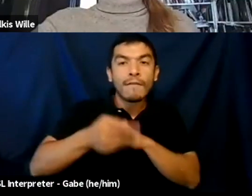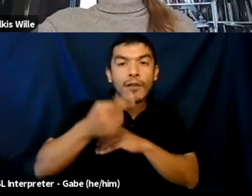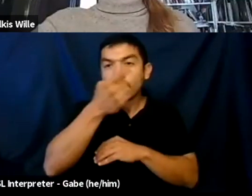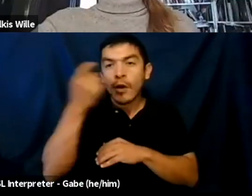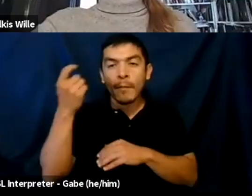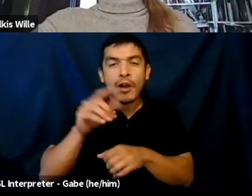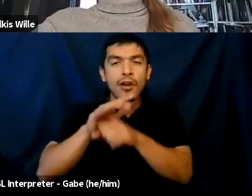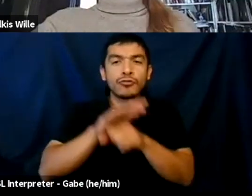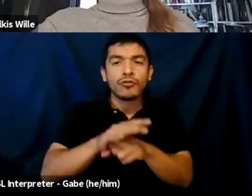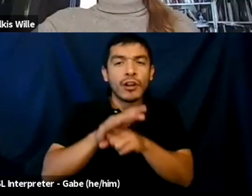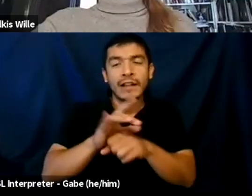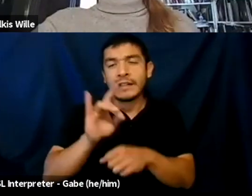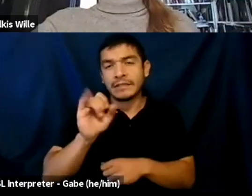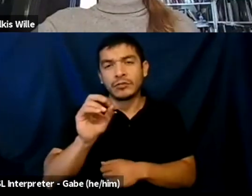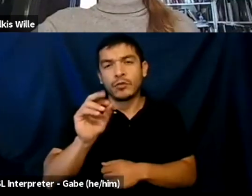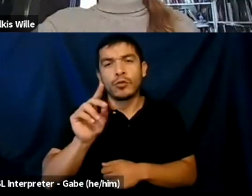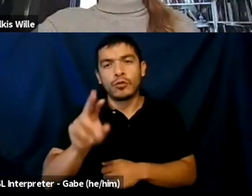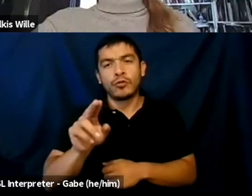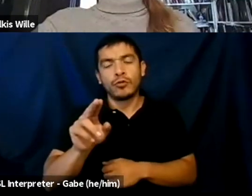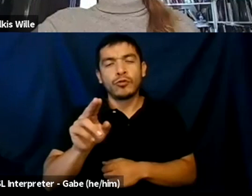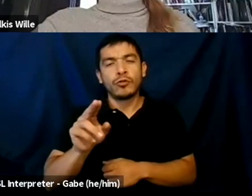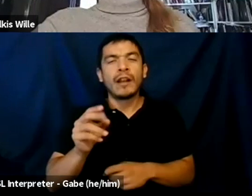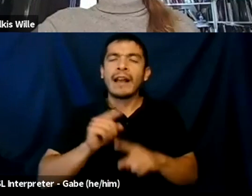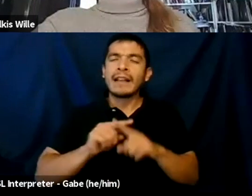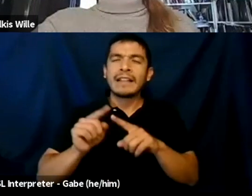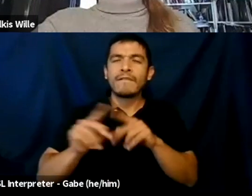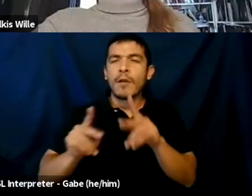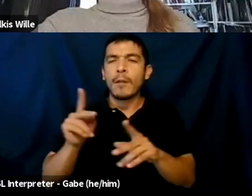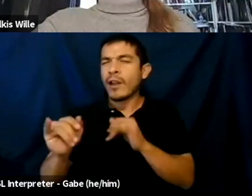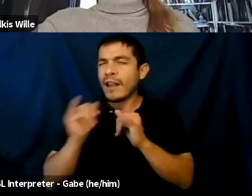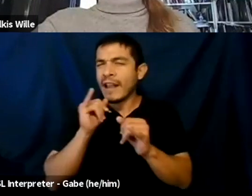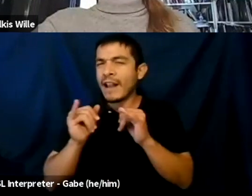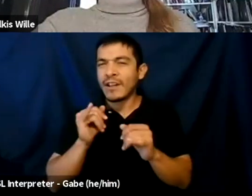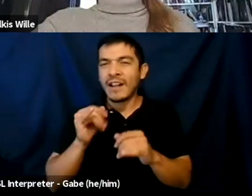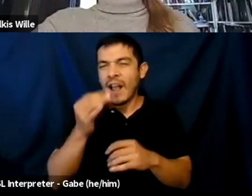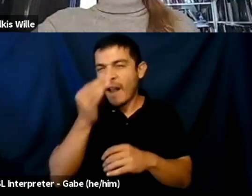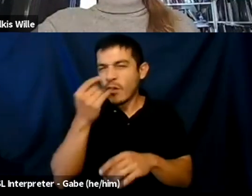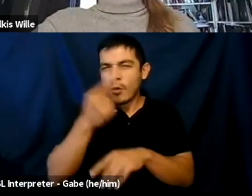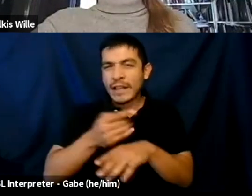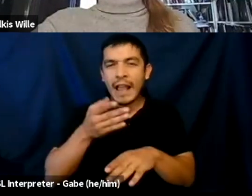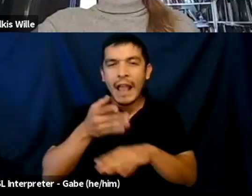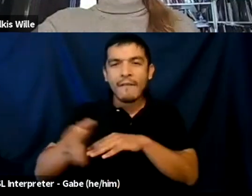A number of people were interviewed literally days after they were released from captivity.